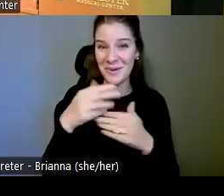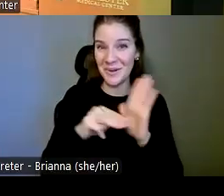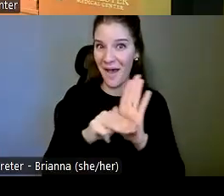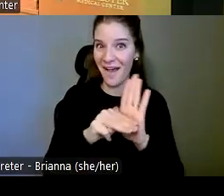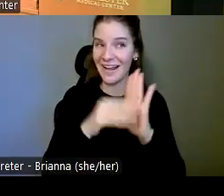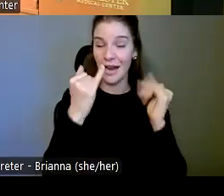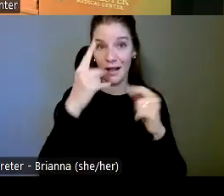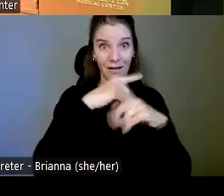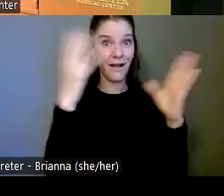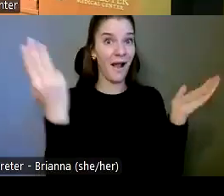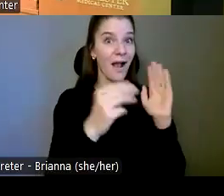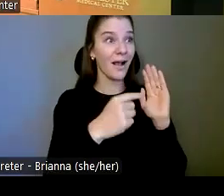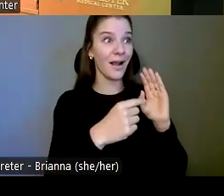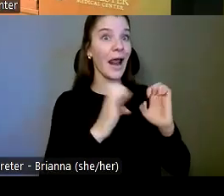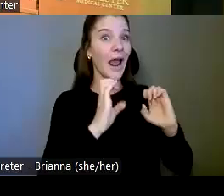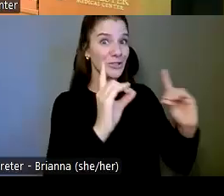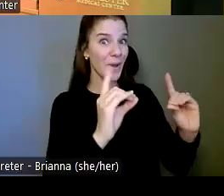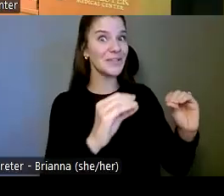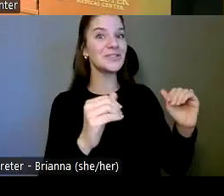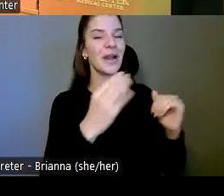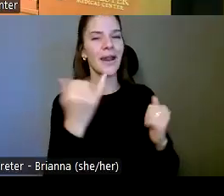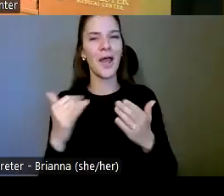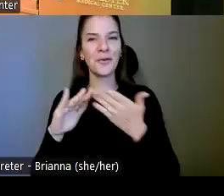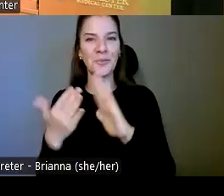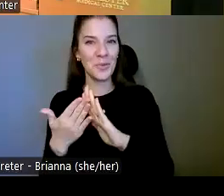standpoint a community standpoint. I think it'll strengthen the undergrad. general strength of your